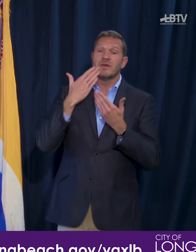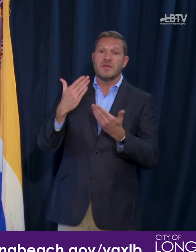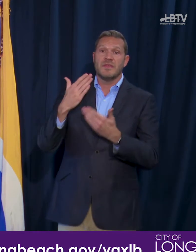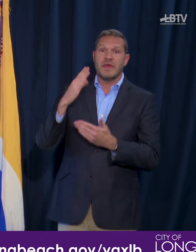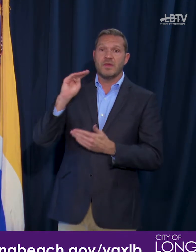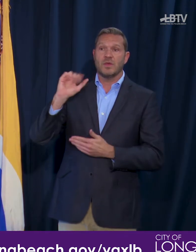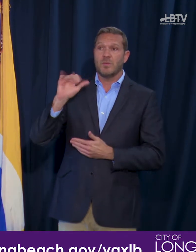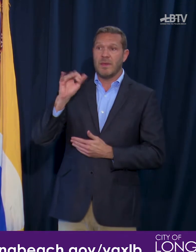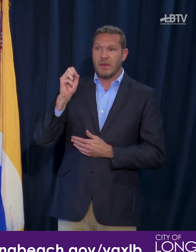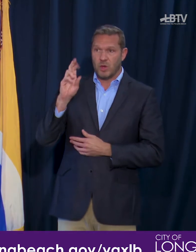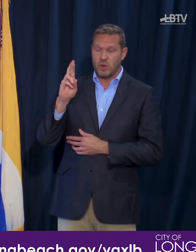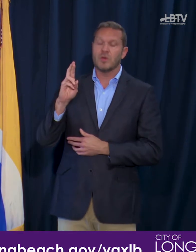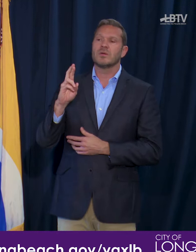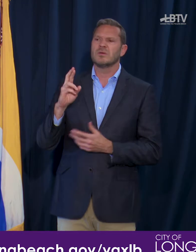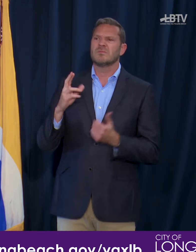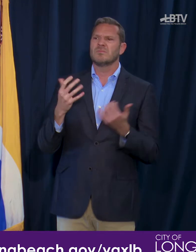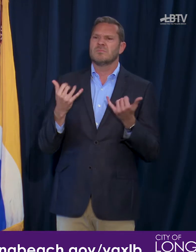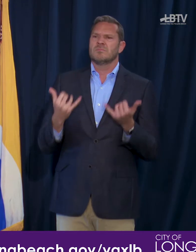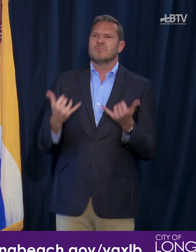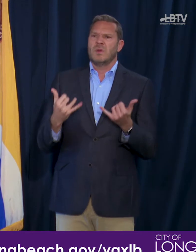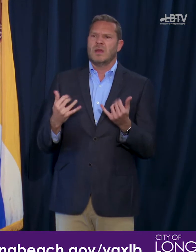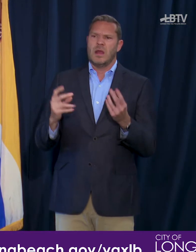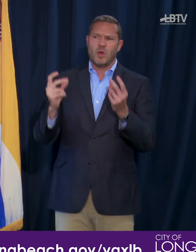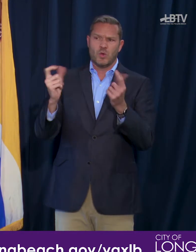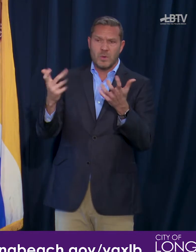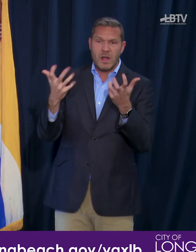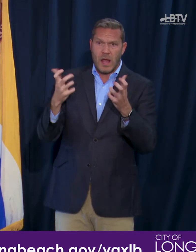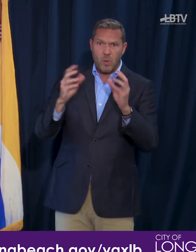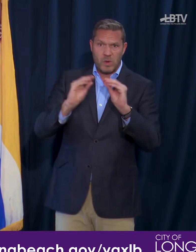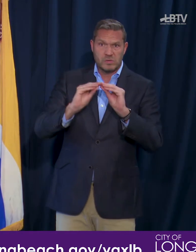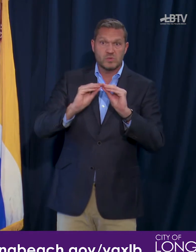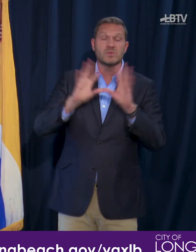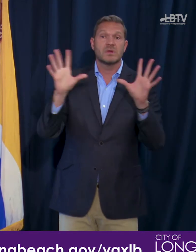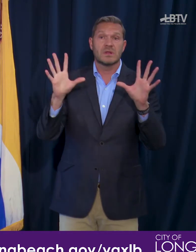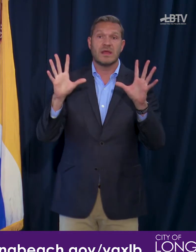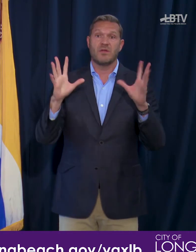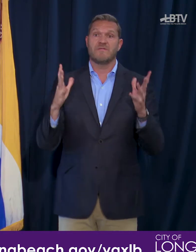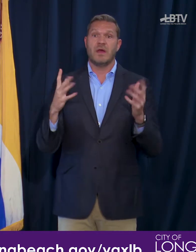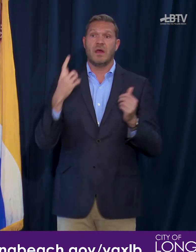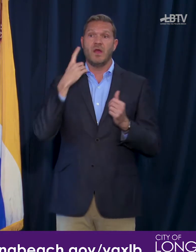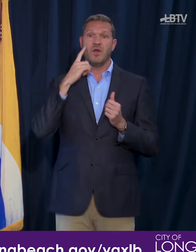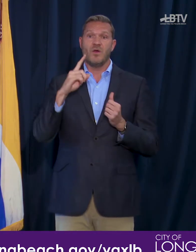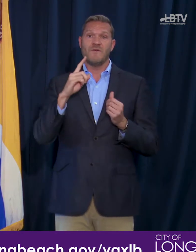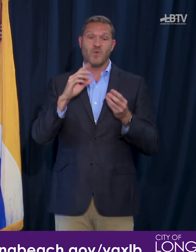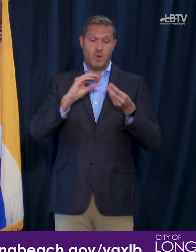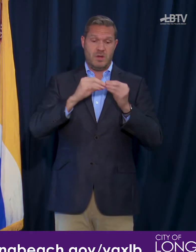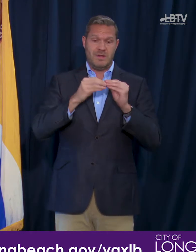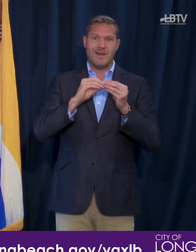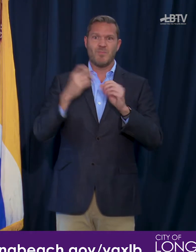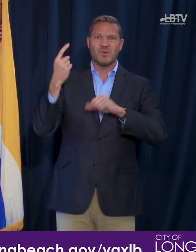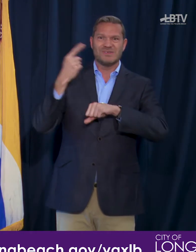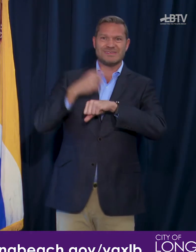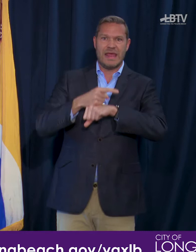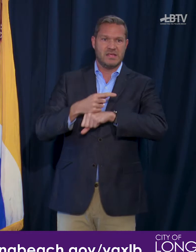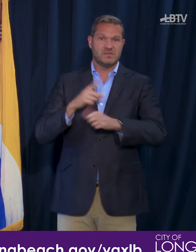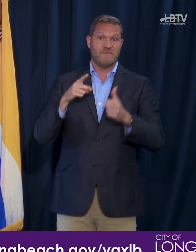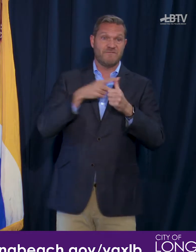Just real quickly I want to clarify in terms of the number of days for the vaccine, so